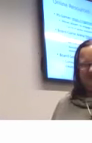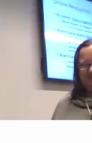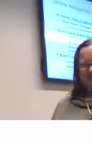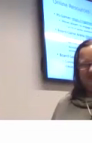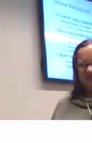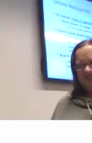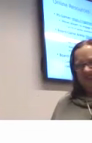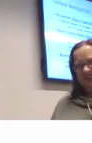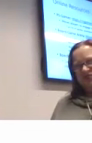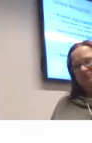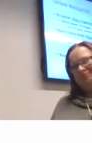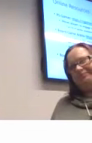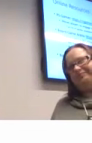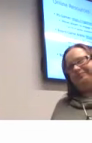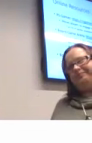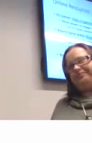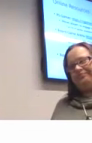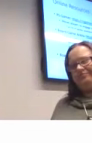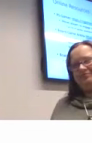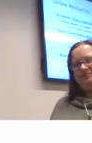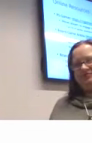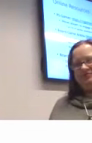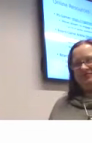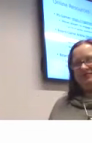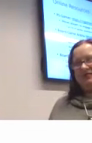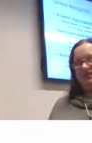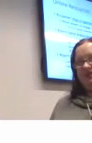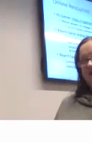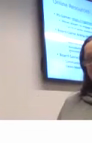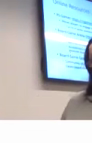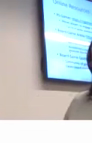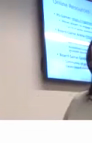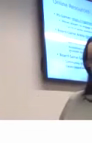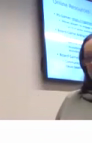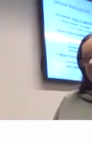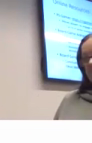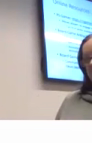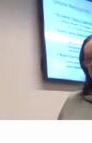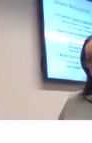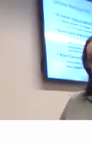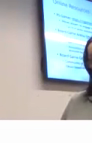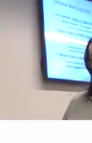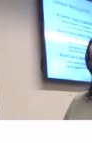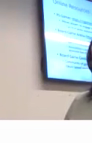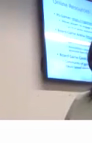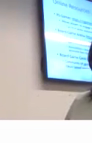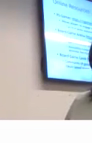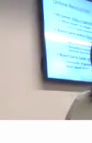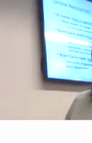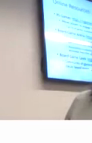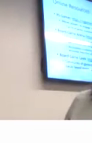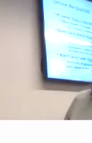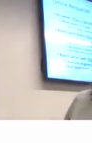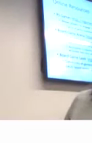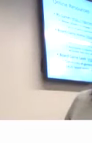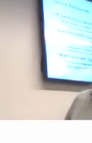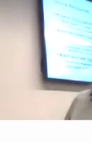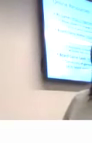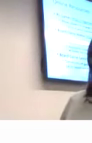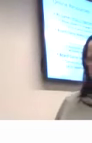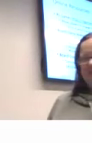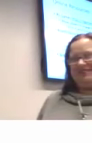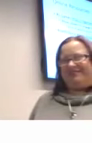That might be worth while.